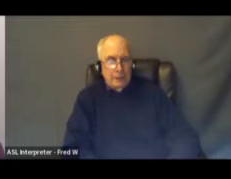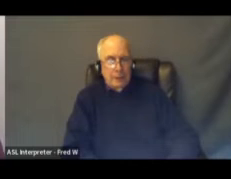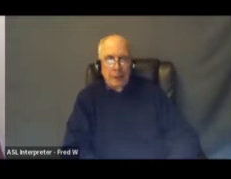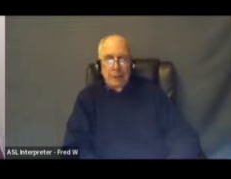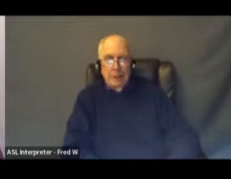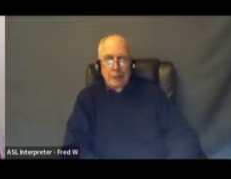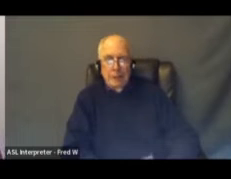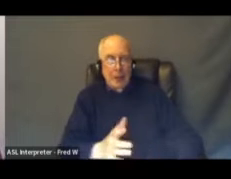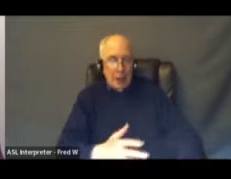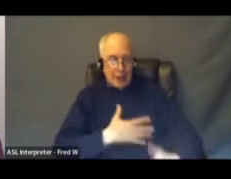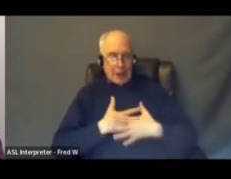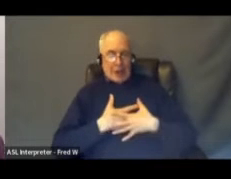Just taking a breath here, brain breaks are good.